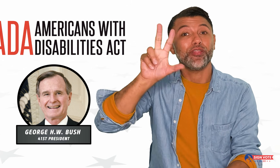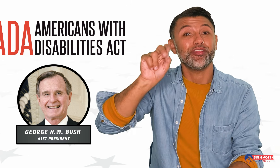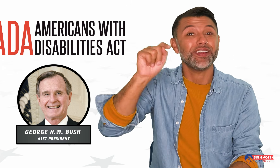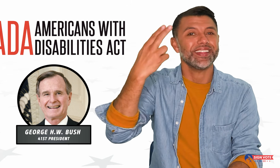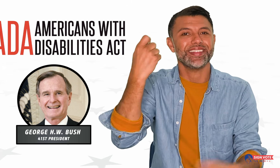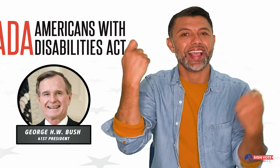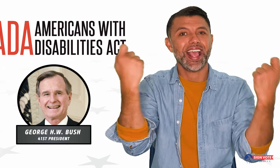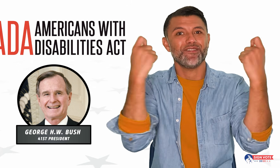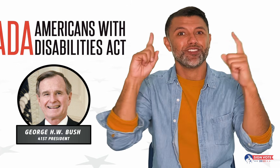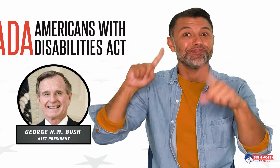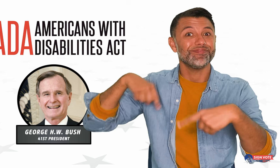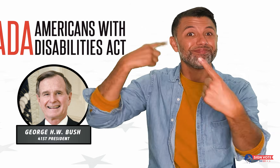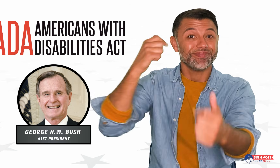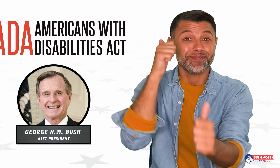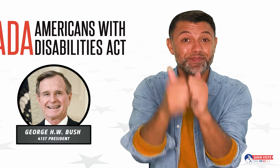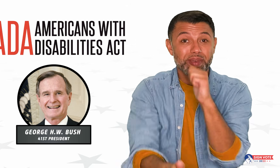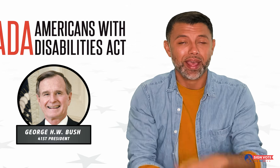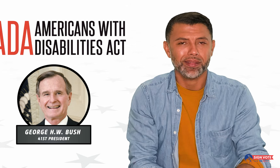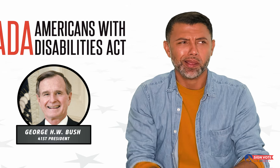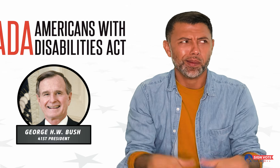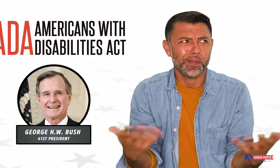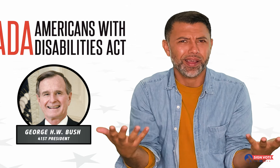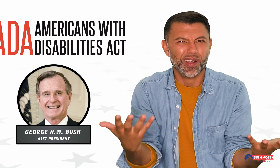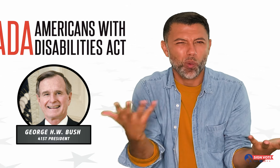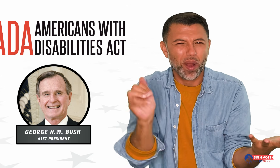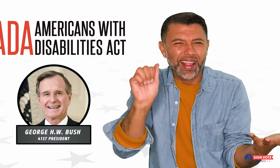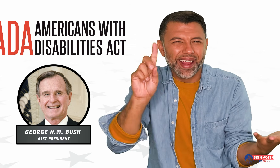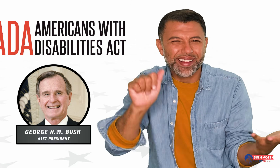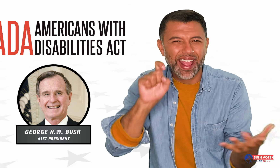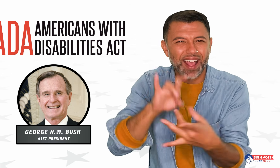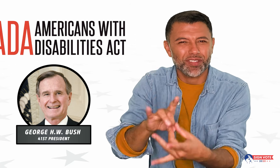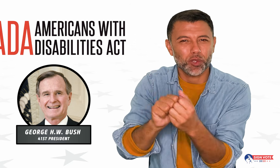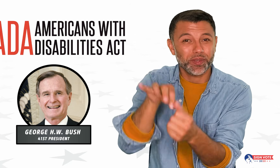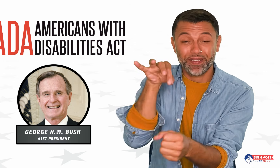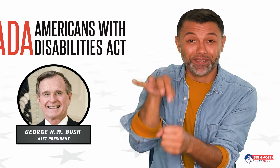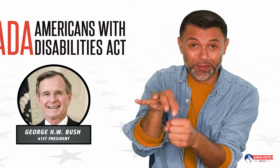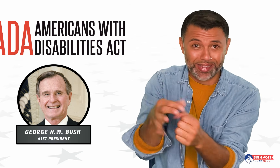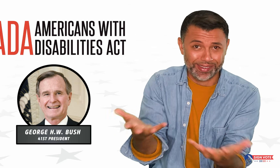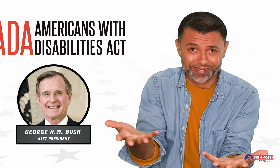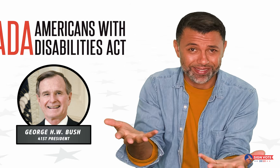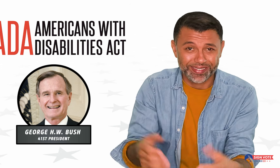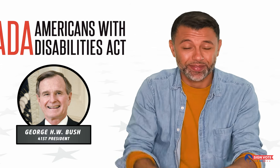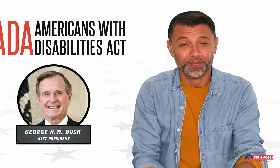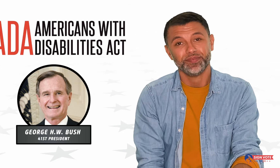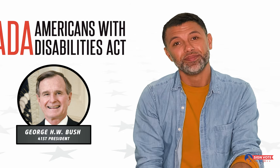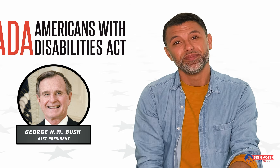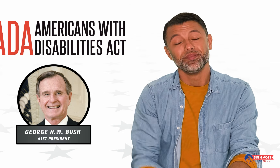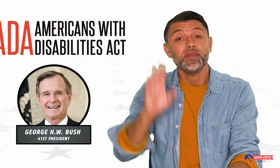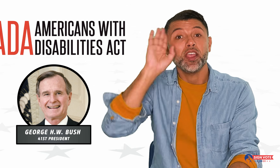the 30th anniversary of the ADA. But what does the ADA have to do with voting?